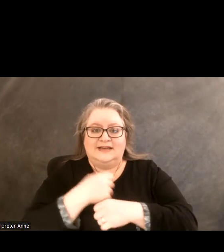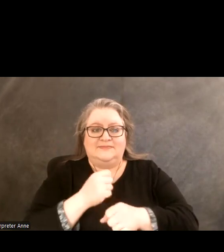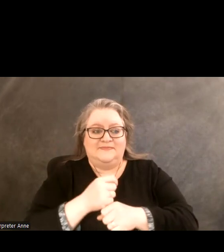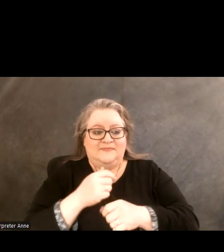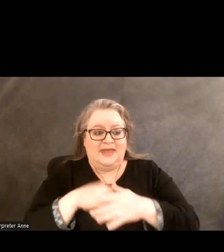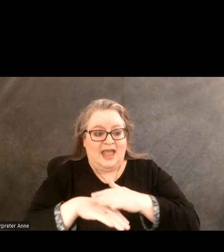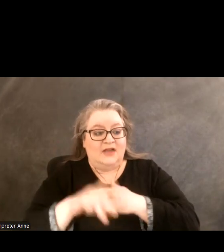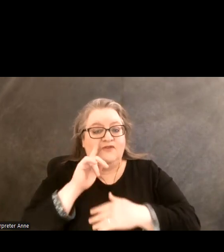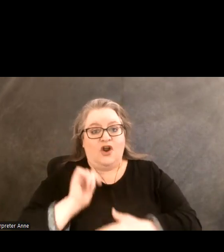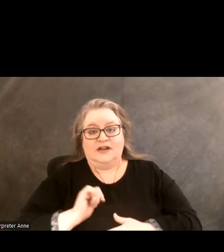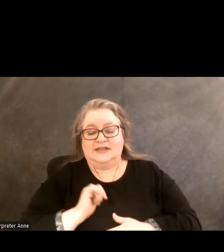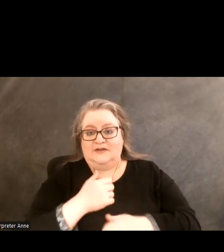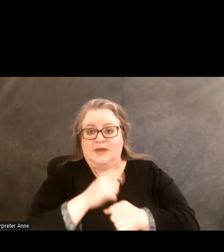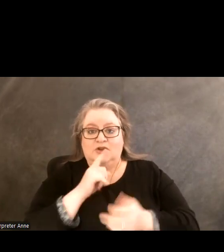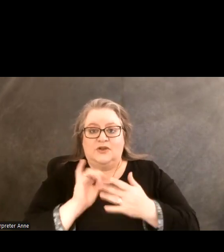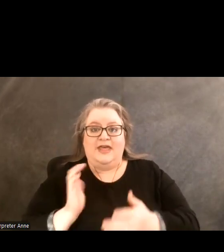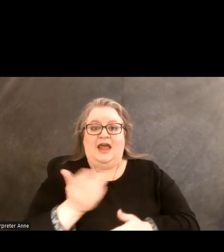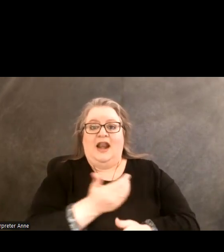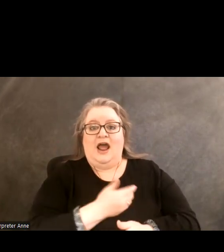ourselves, and making sure that our own access needs are